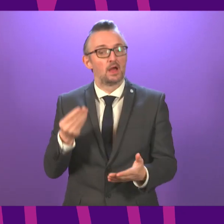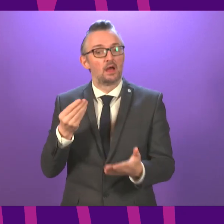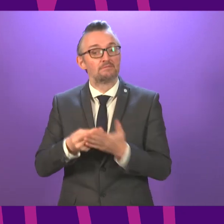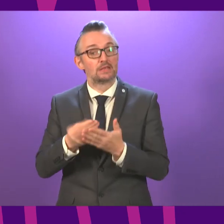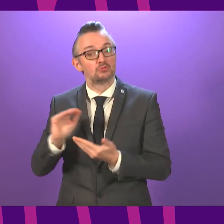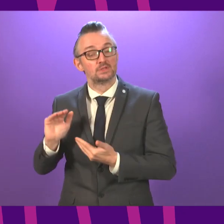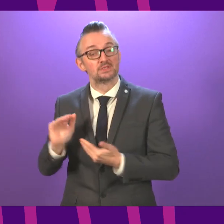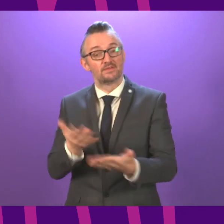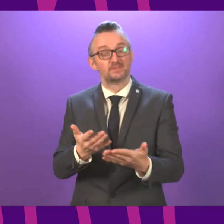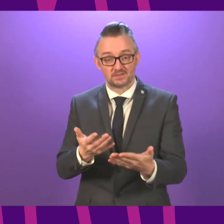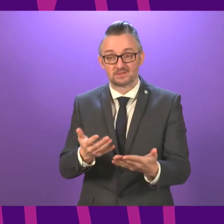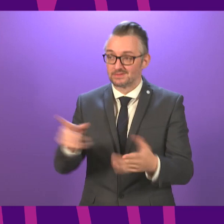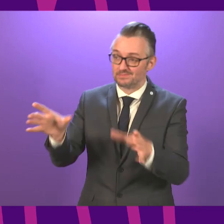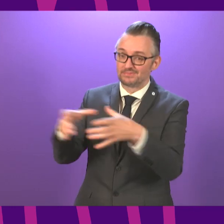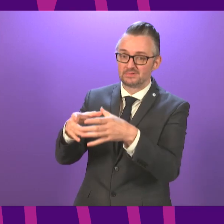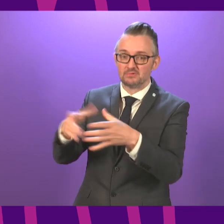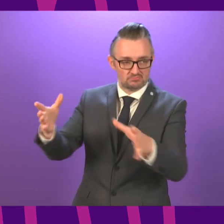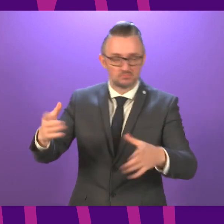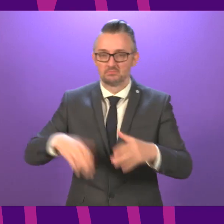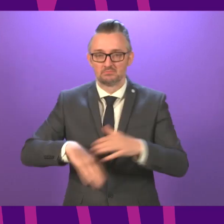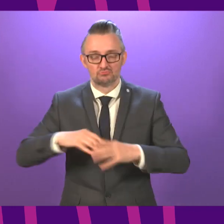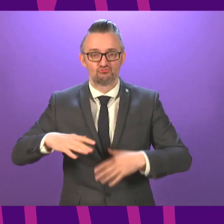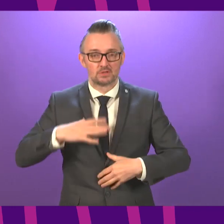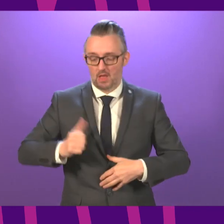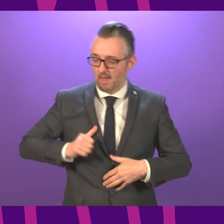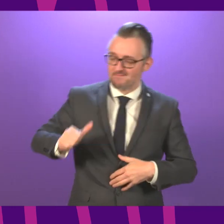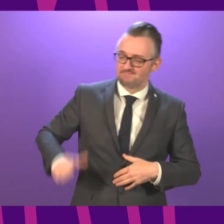to be ready, the farming sector is looking forward to shaping agricultural policy to the